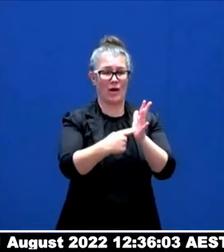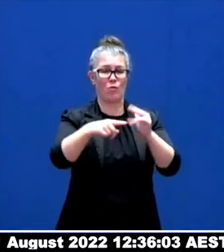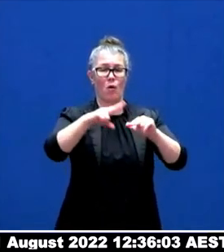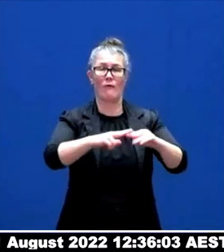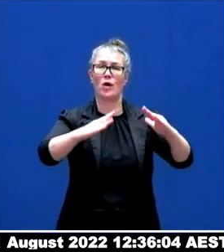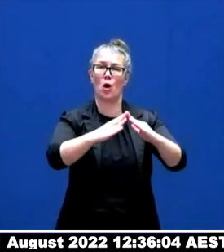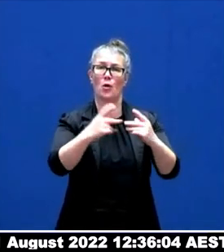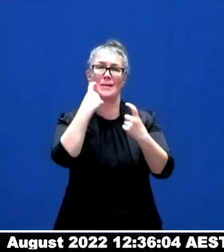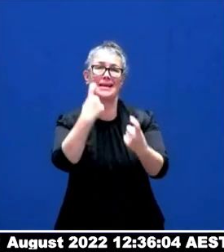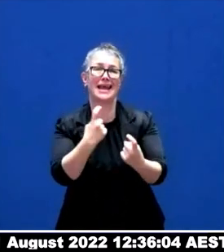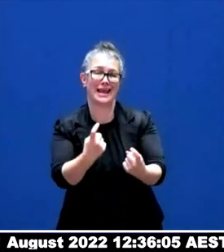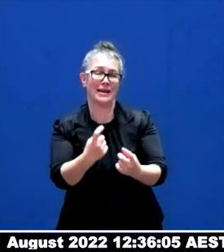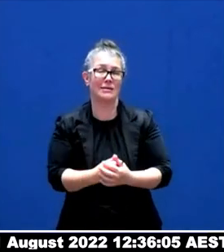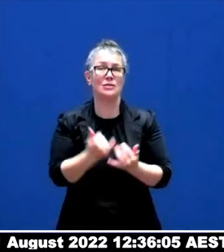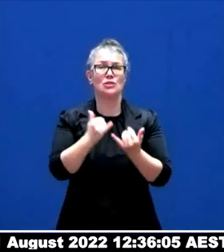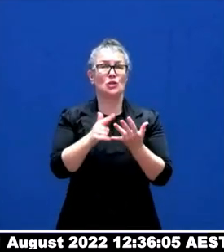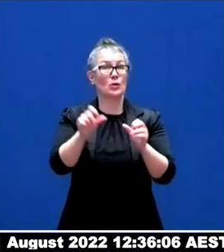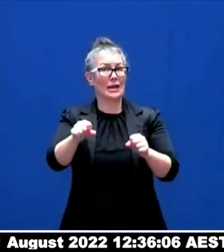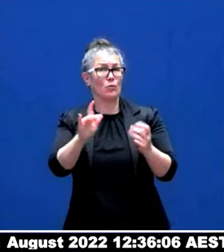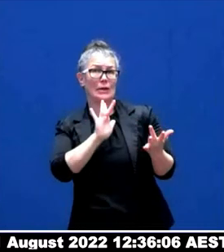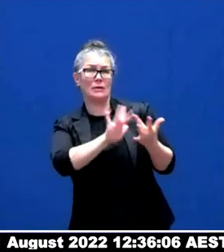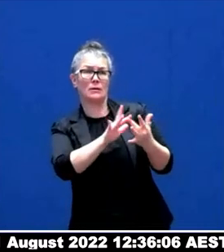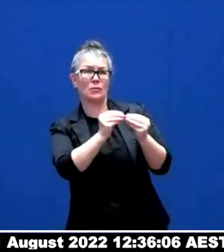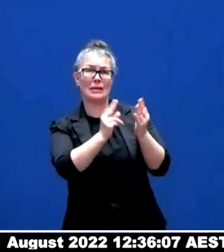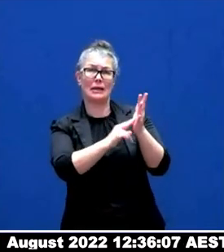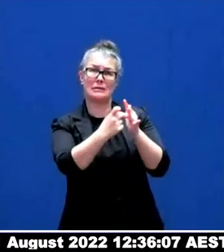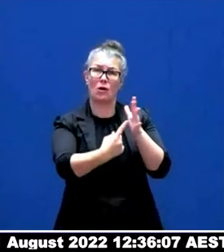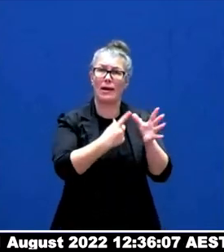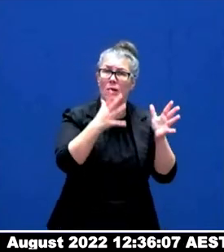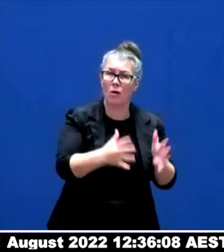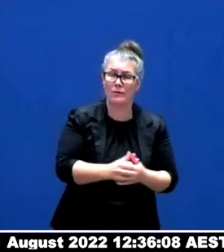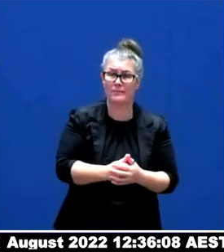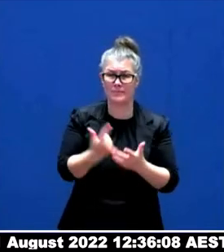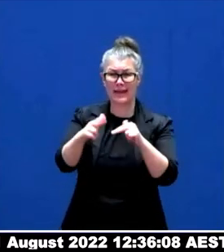If someone slips between the cracks, do you see the New South Wales